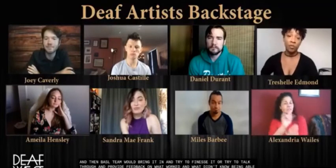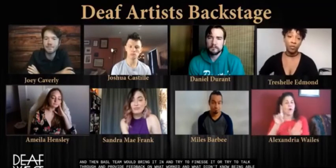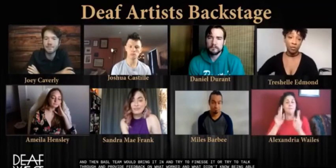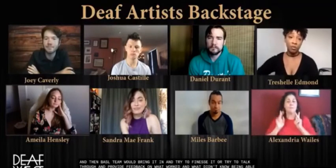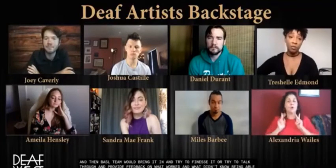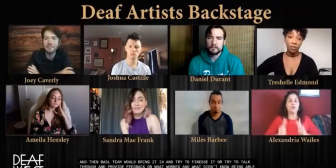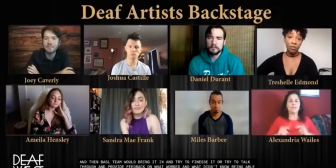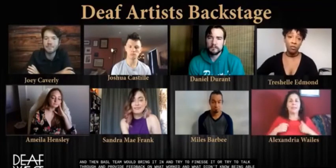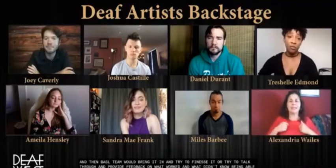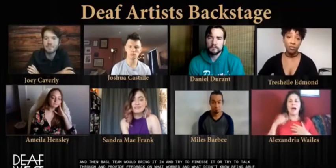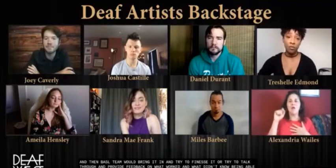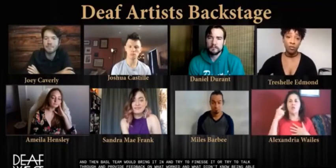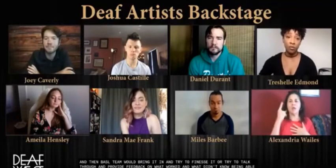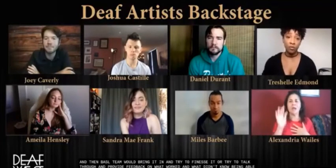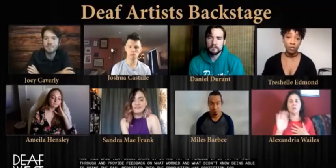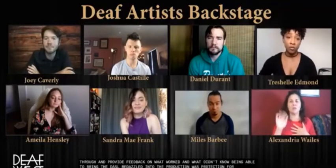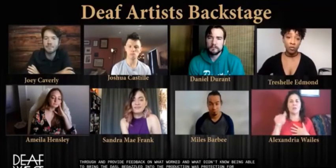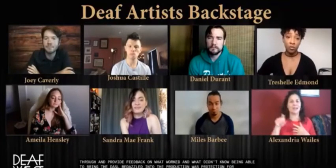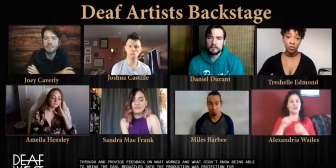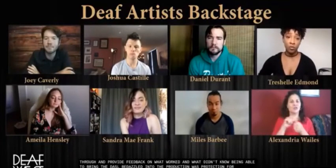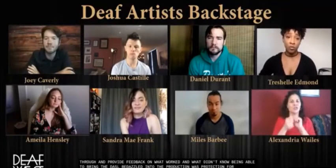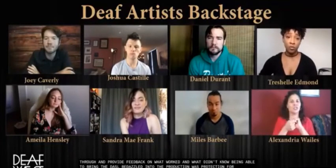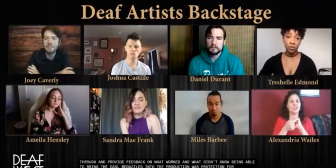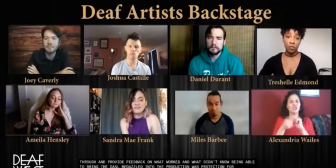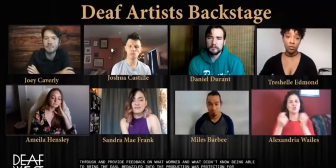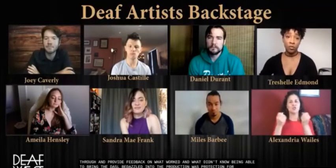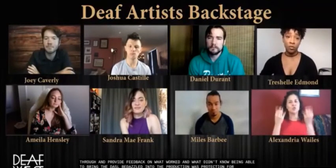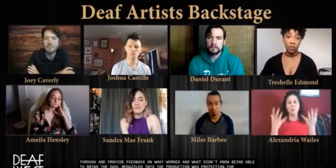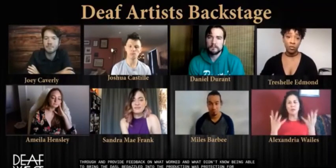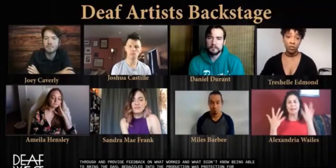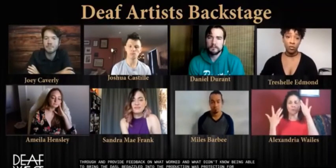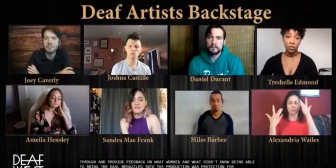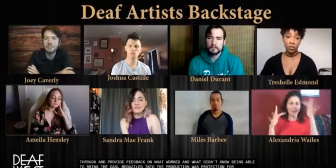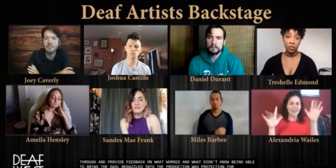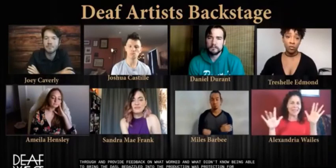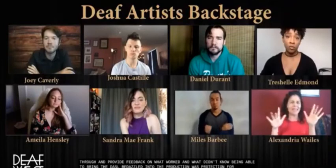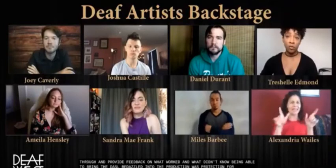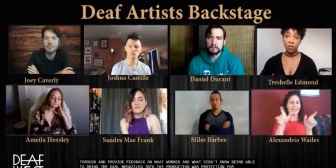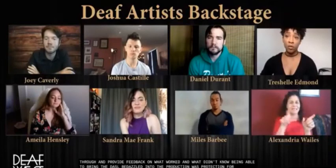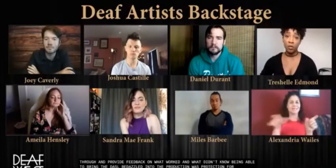There had been nothing prior to that. So personally, I realized that that was something that needed to change.